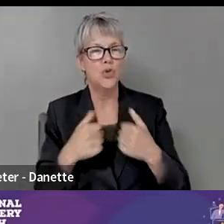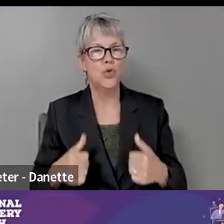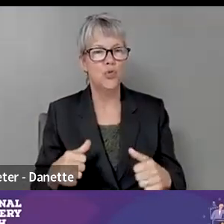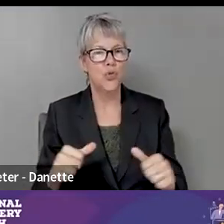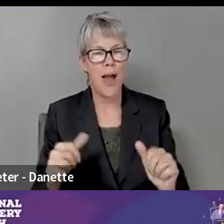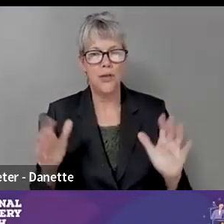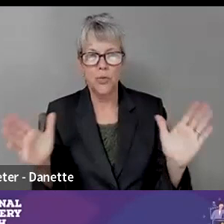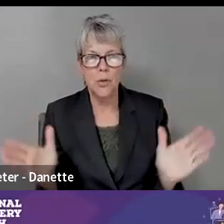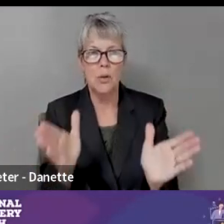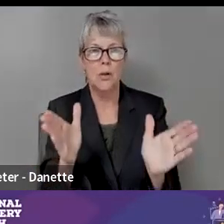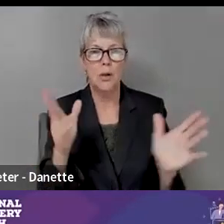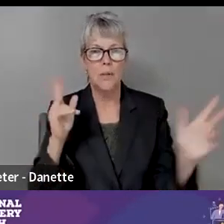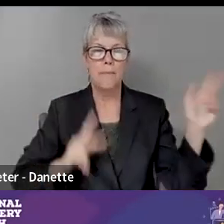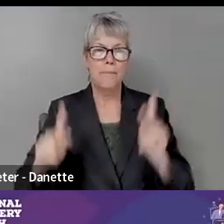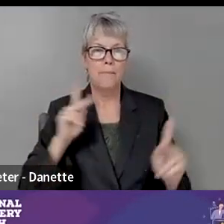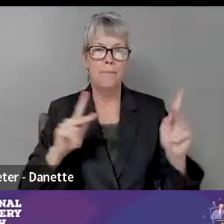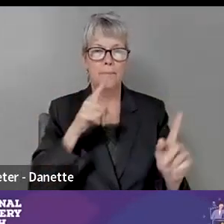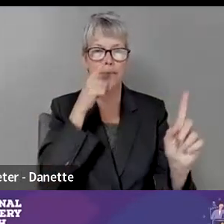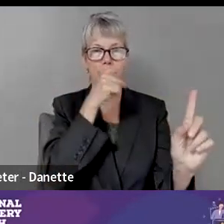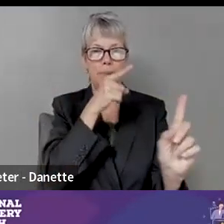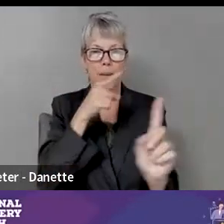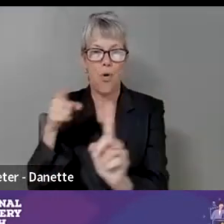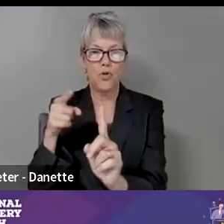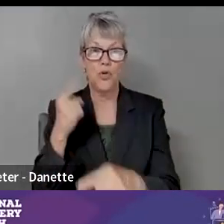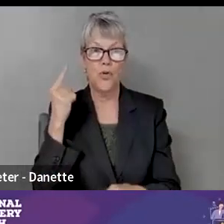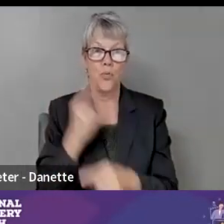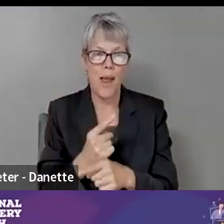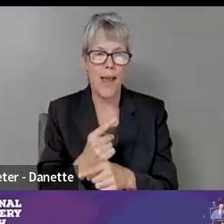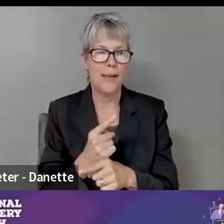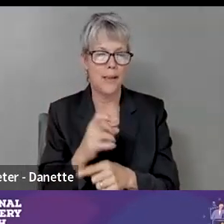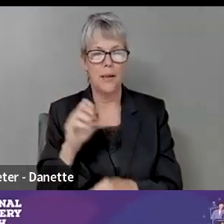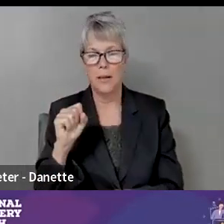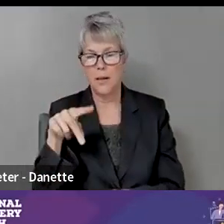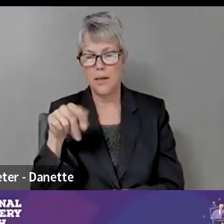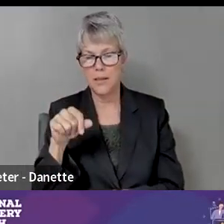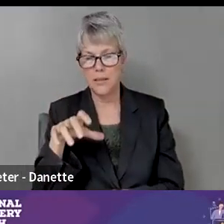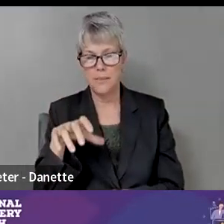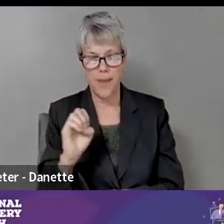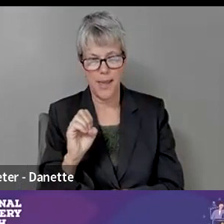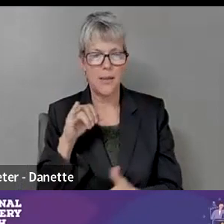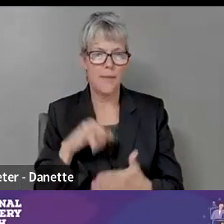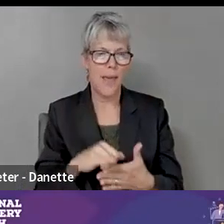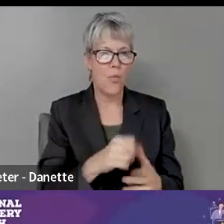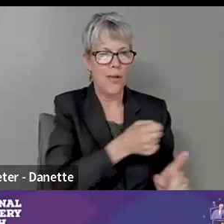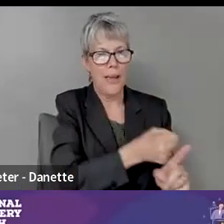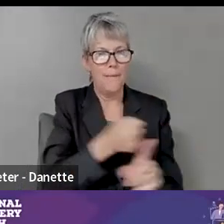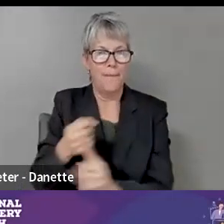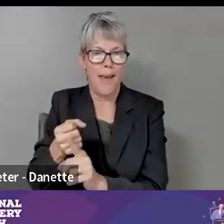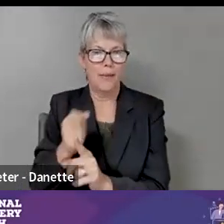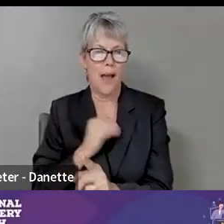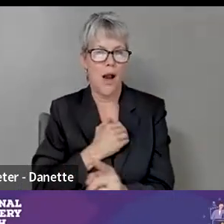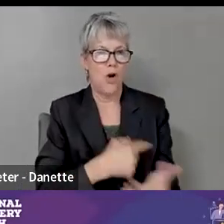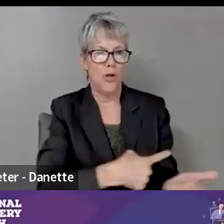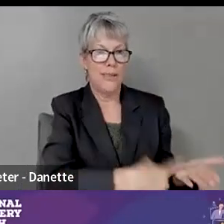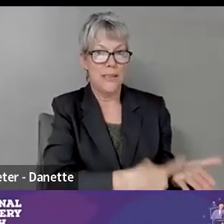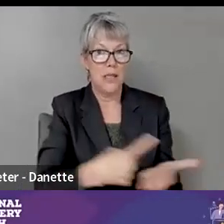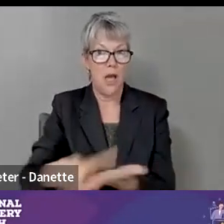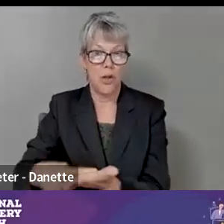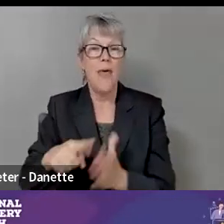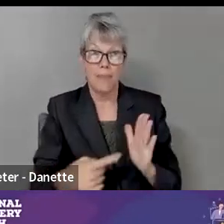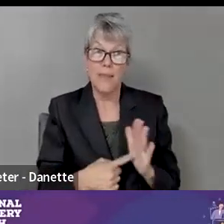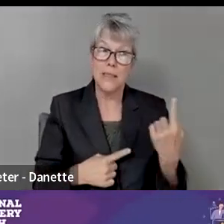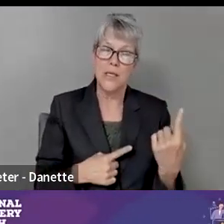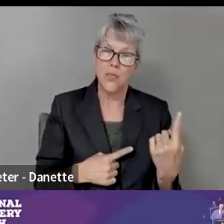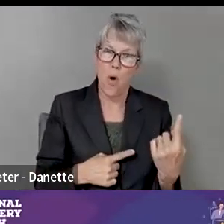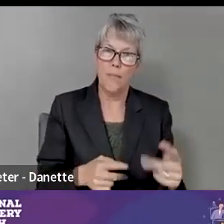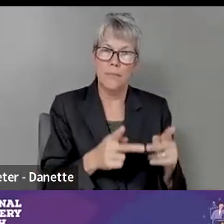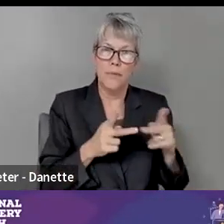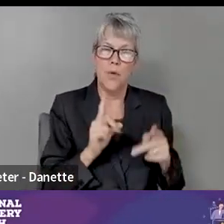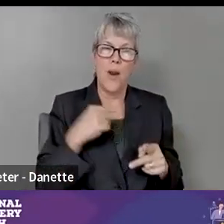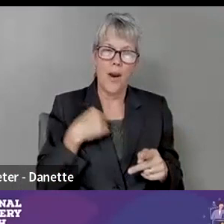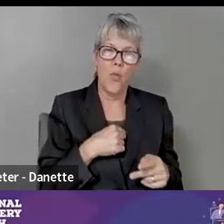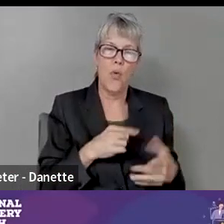Charles Rousseau (he/him): to the the right spaces to sort of maximize the impact of the discussions that we can have. So this will be one space where we discuss these campaigns.